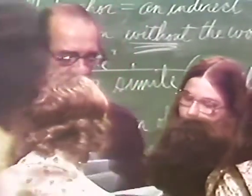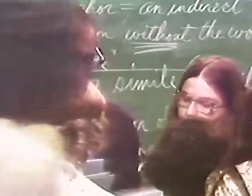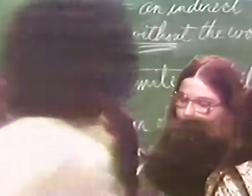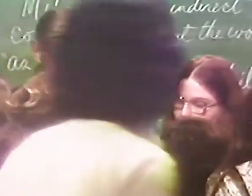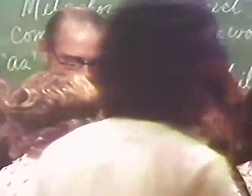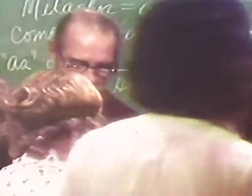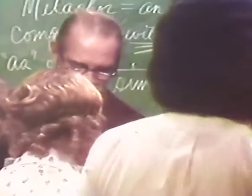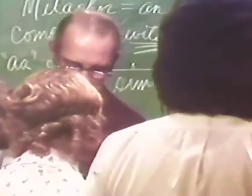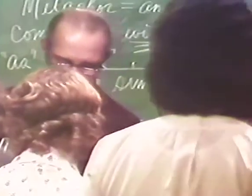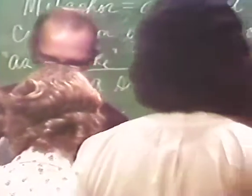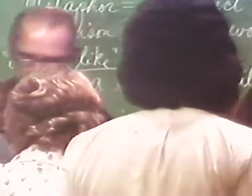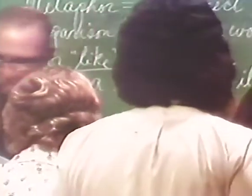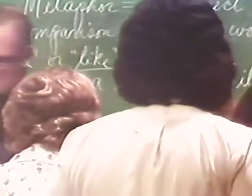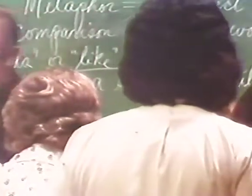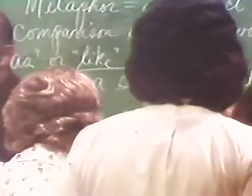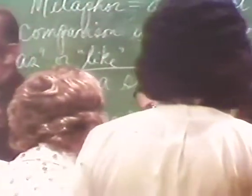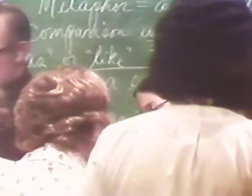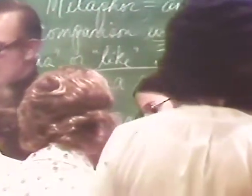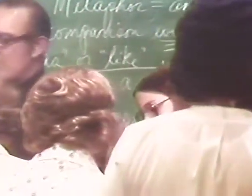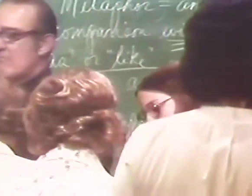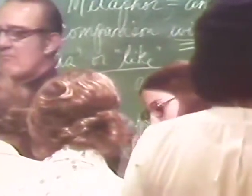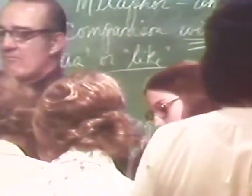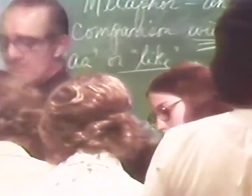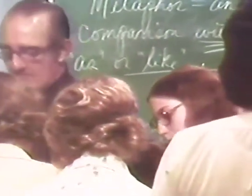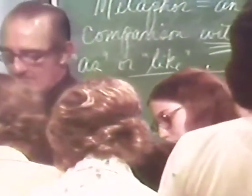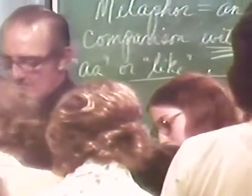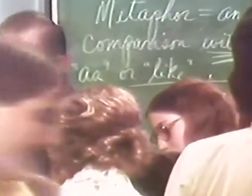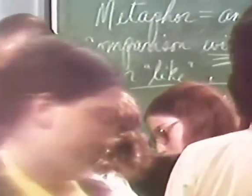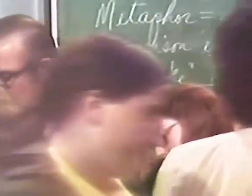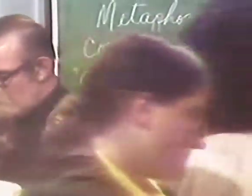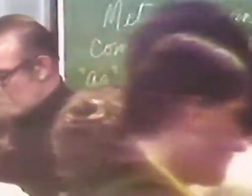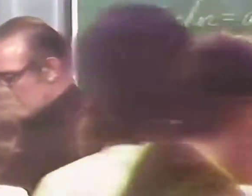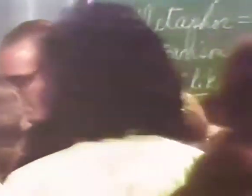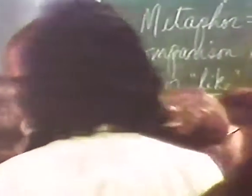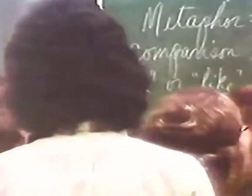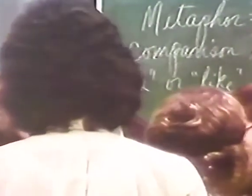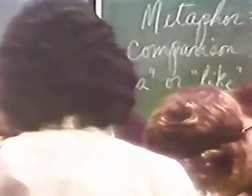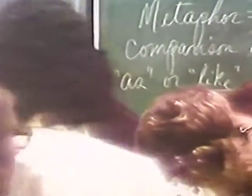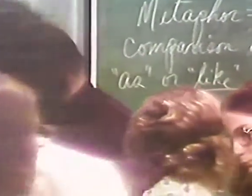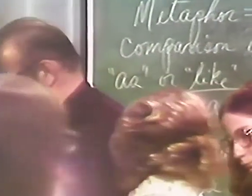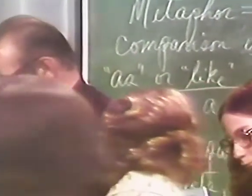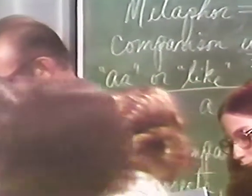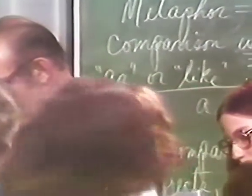GOT "F." GOT AN "F." OH, NO, NO, NO. [MAN BLOWS RASPBERRY]